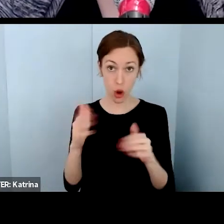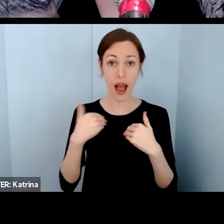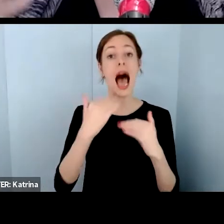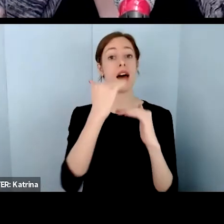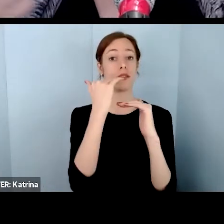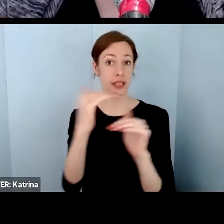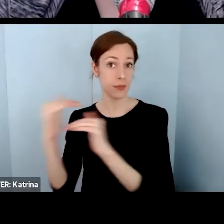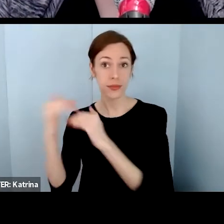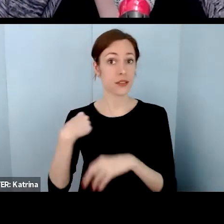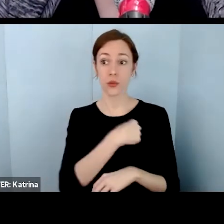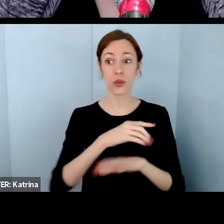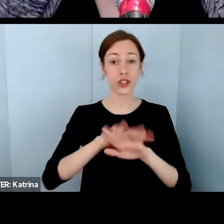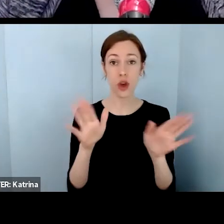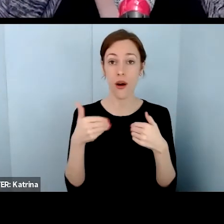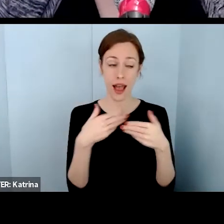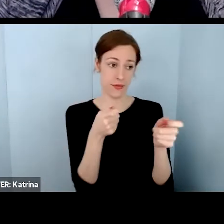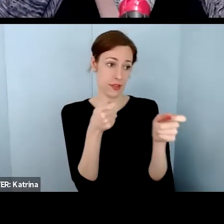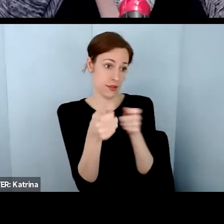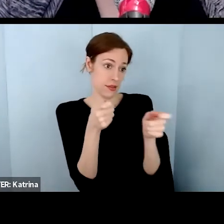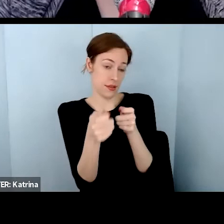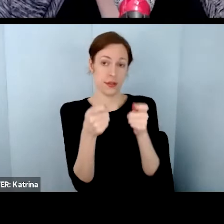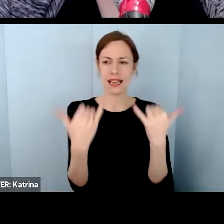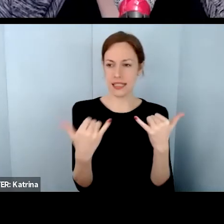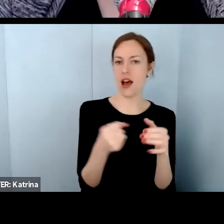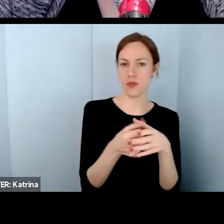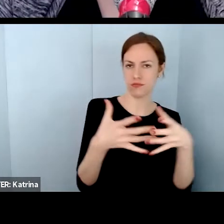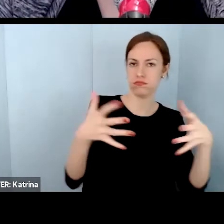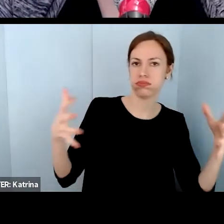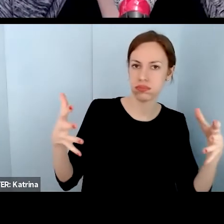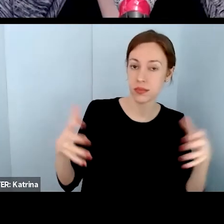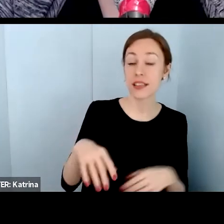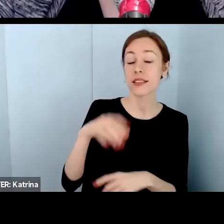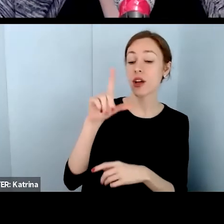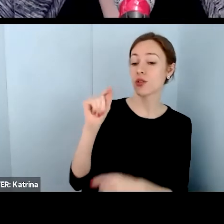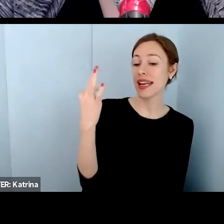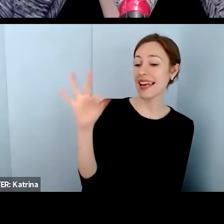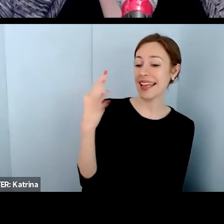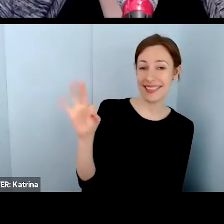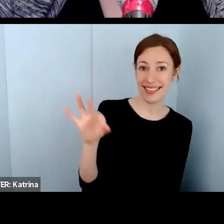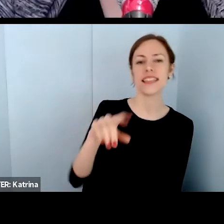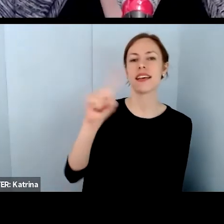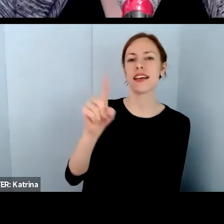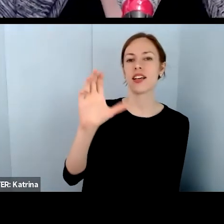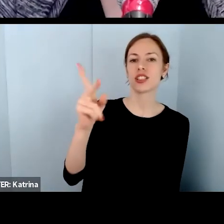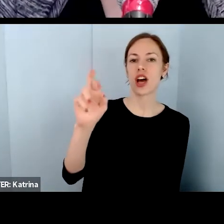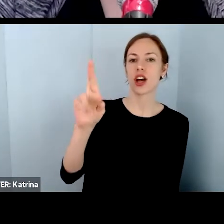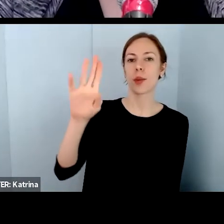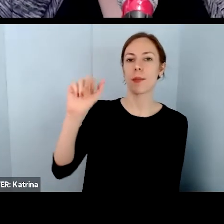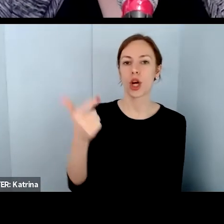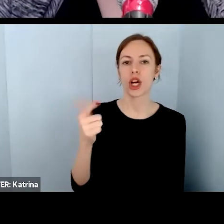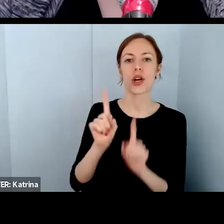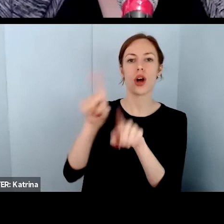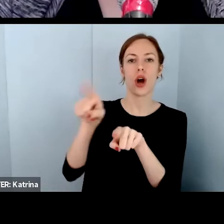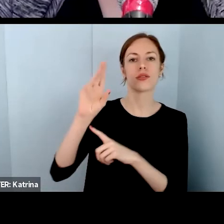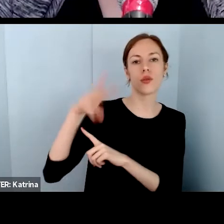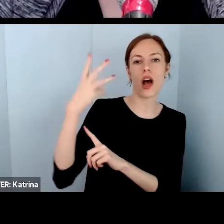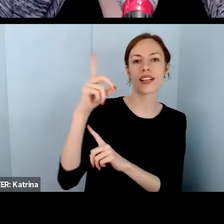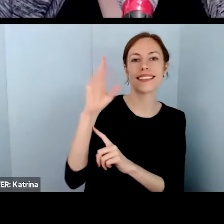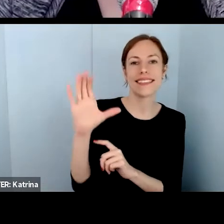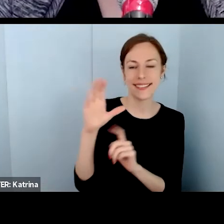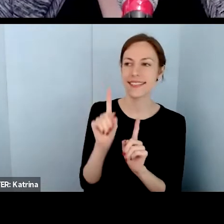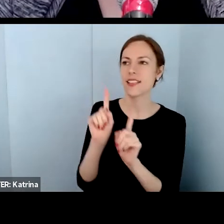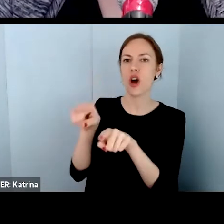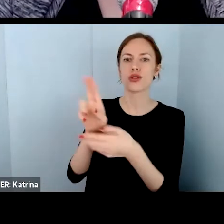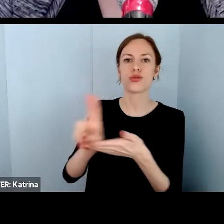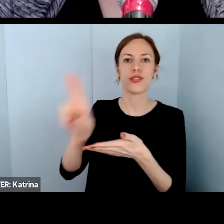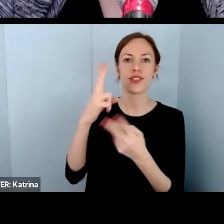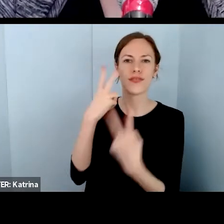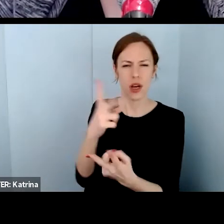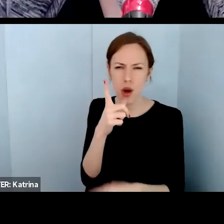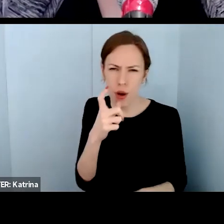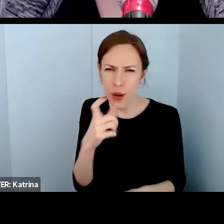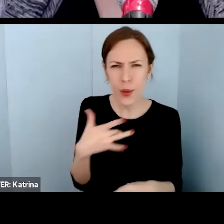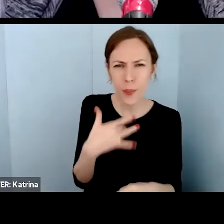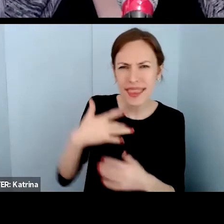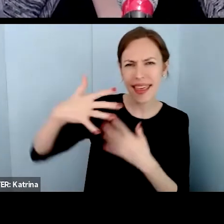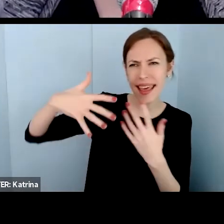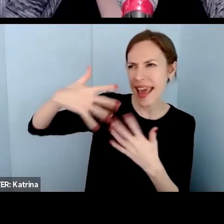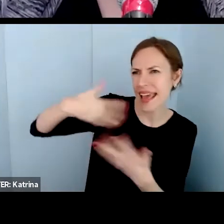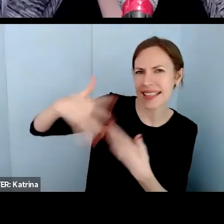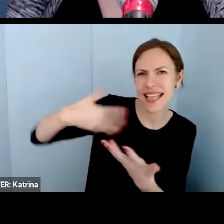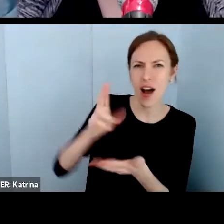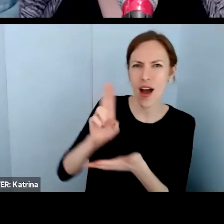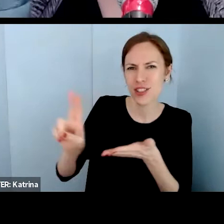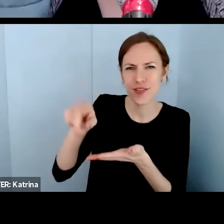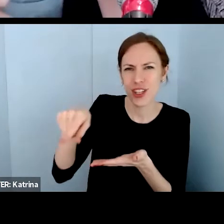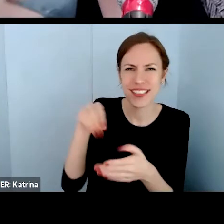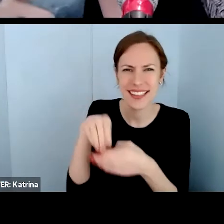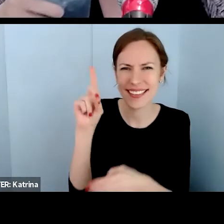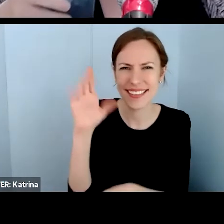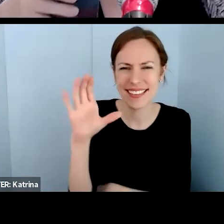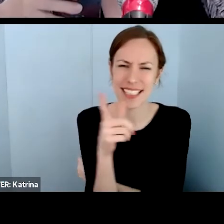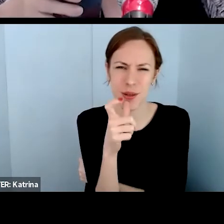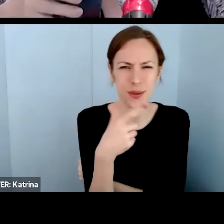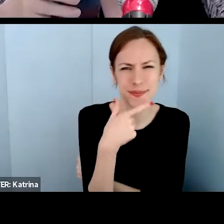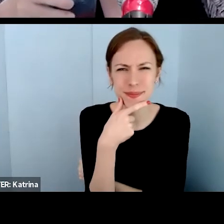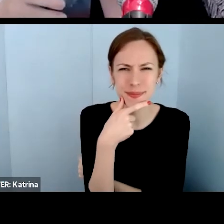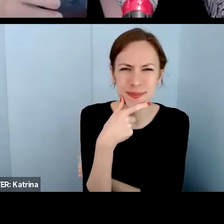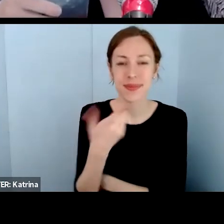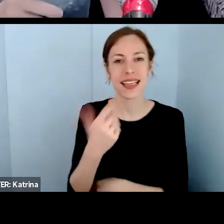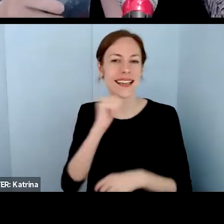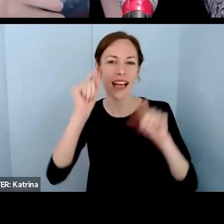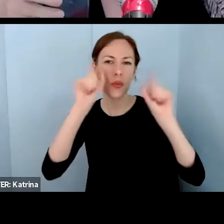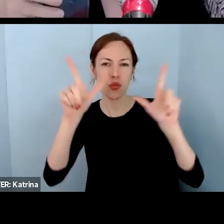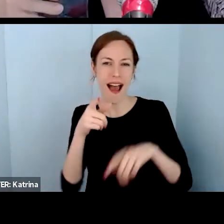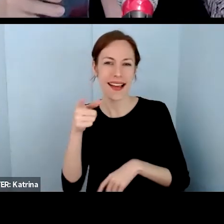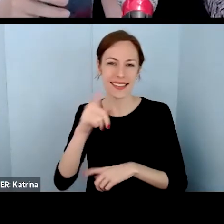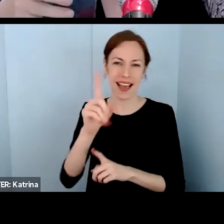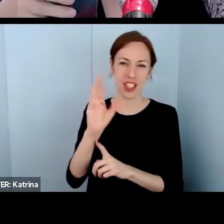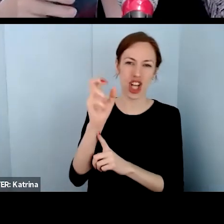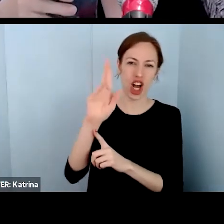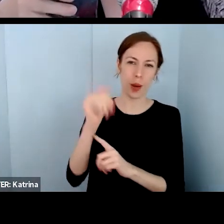So, Zuckerberg, of course, October 2019 he goes to a university in DC and you know who hangs out at universities at DC in DC right like we don't know big surprise why he wasn't at Stanford because, you know, everybody knows the politicians hanging out